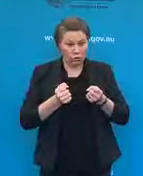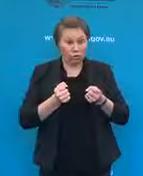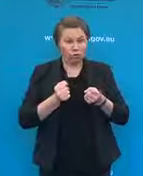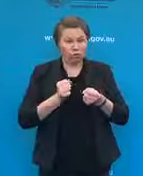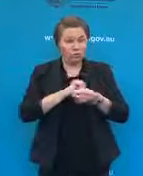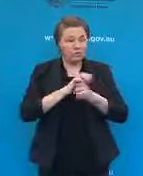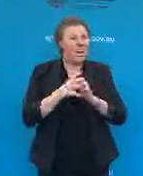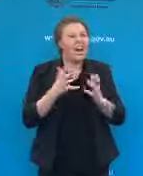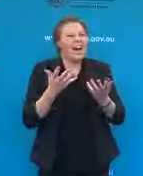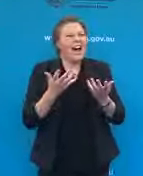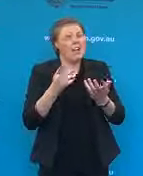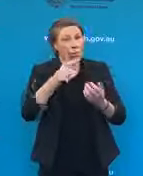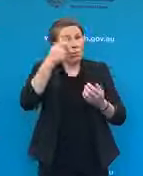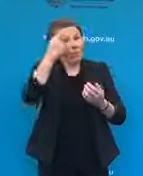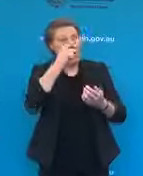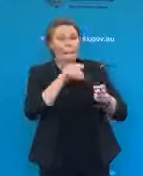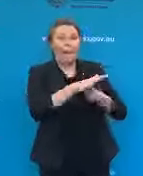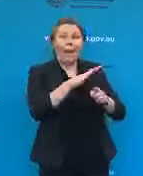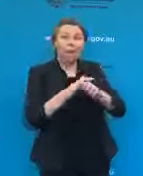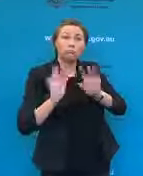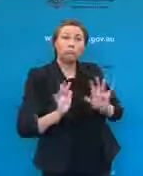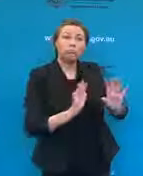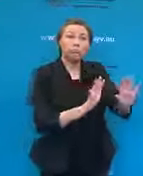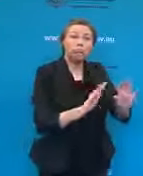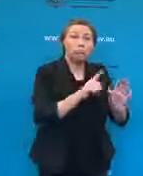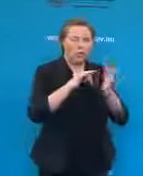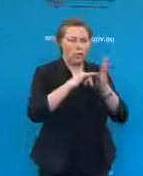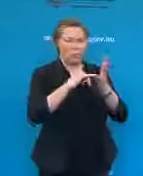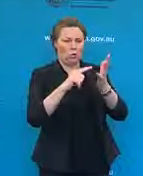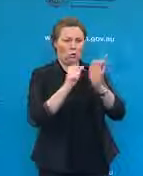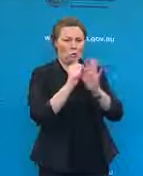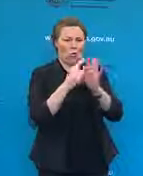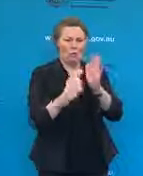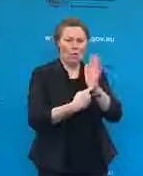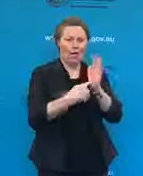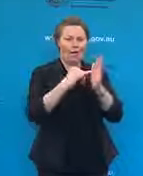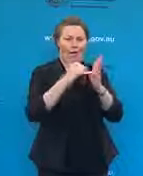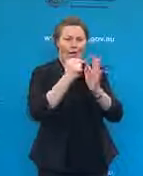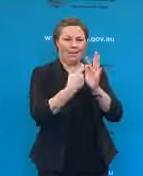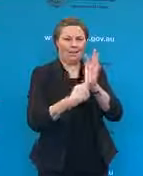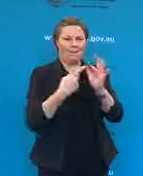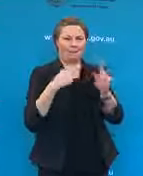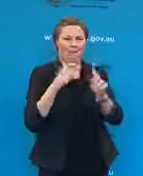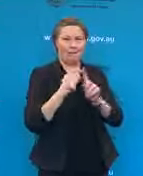Well, I think the super spreader event need to have a super spreader there to spread it, the potential is always there. I think you're probably